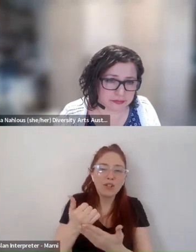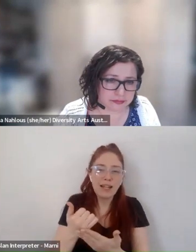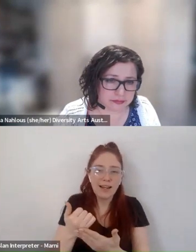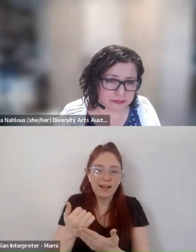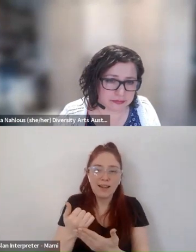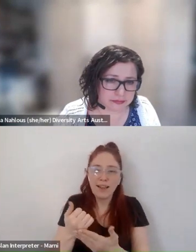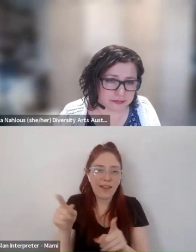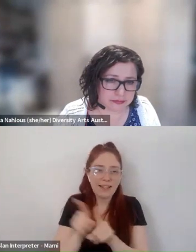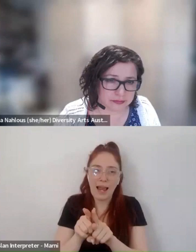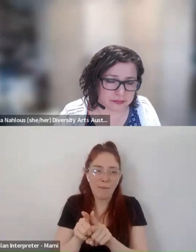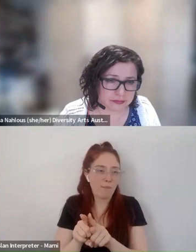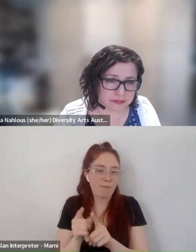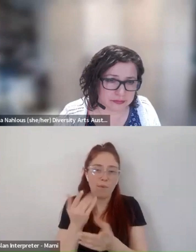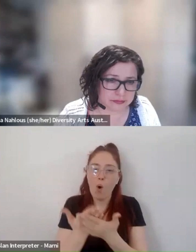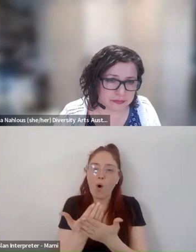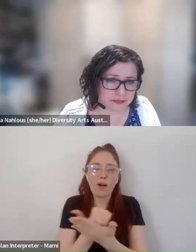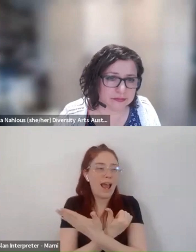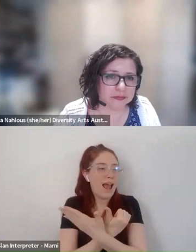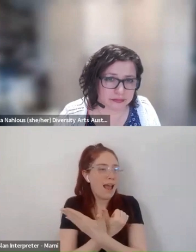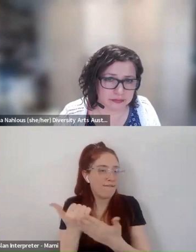have a skill set, and people grab them to have them on there.